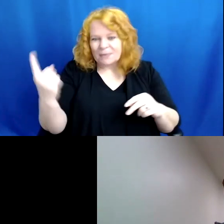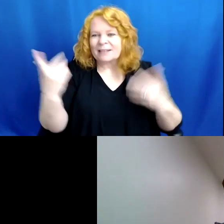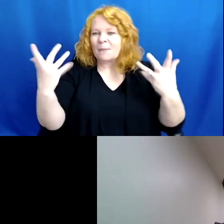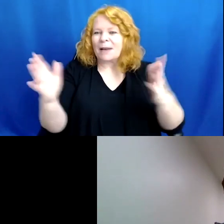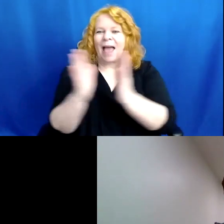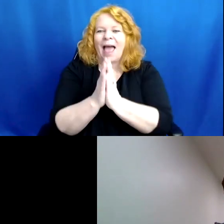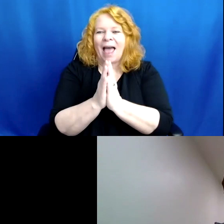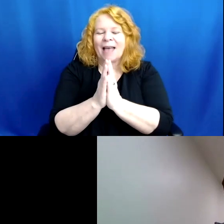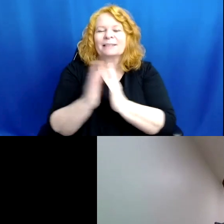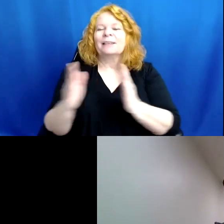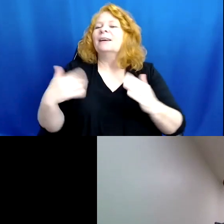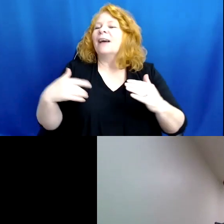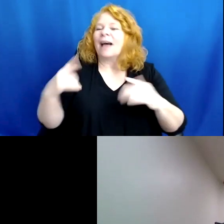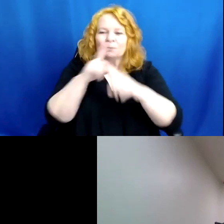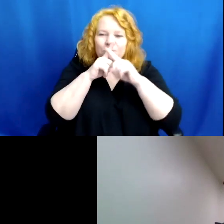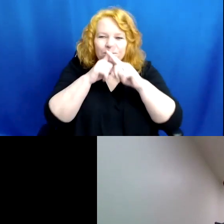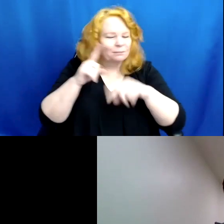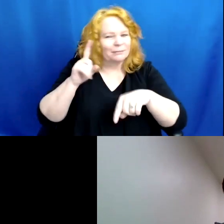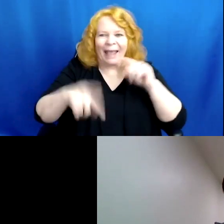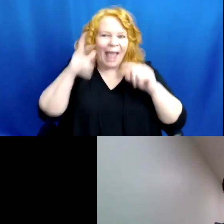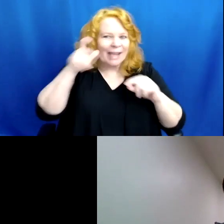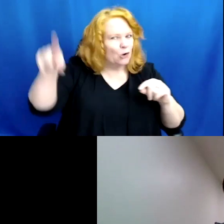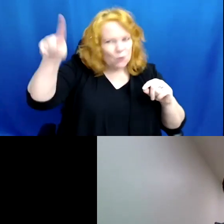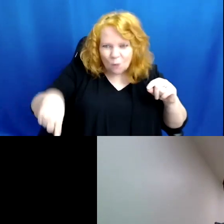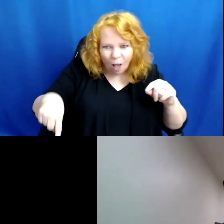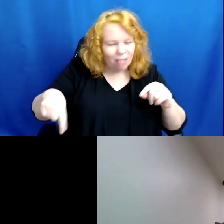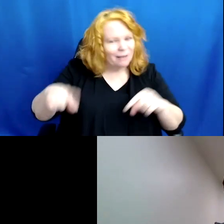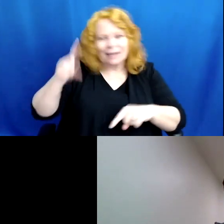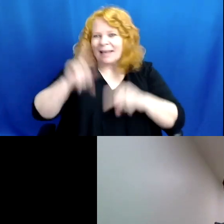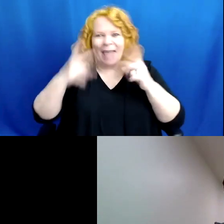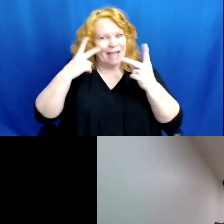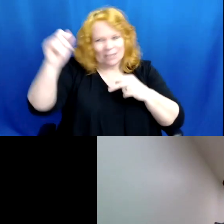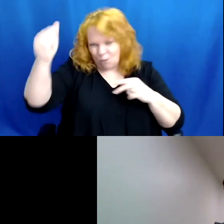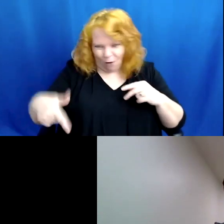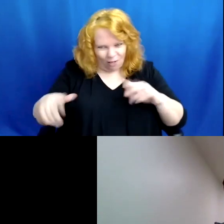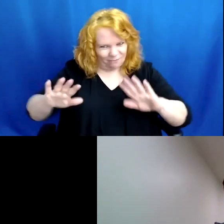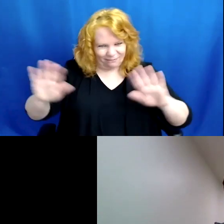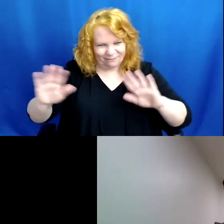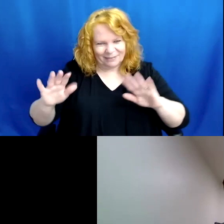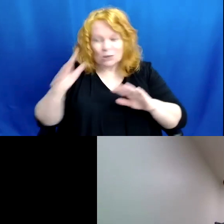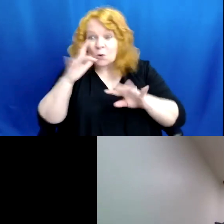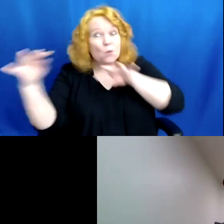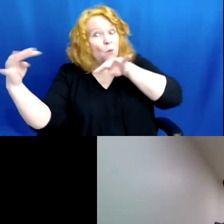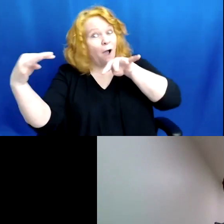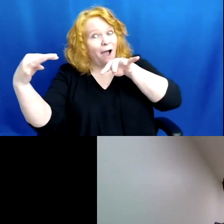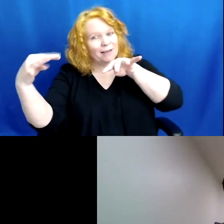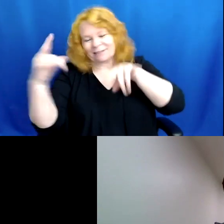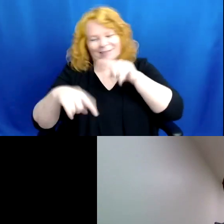You guys are muted and we cannot see you. Participants we cannot see you and we cannot hear you.